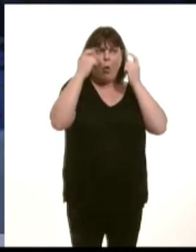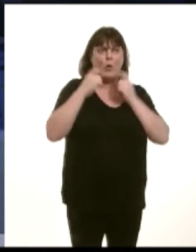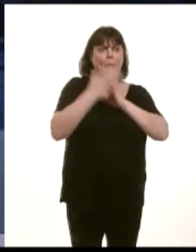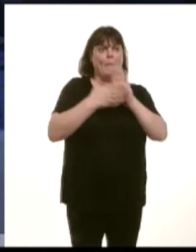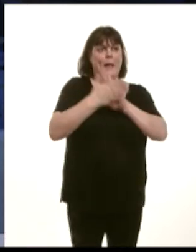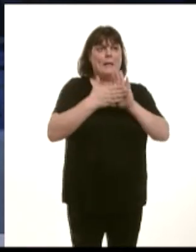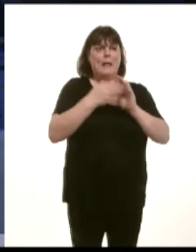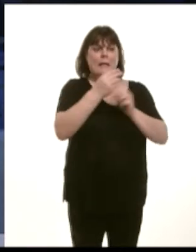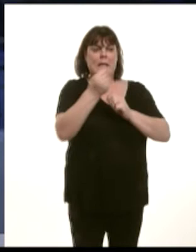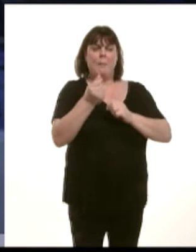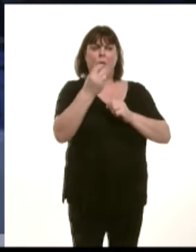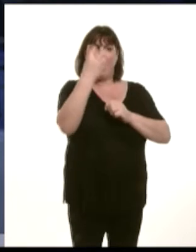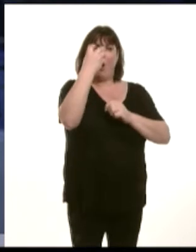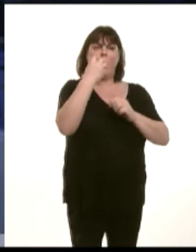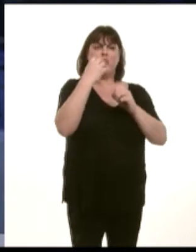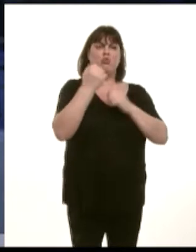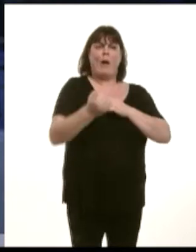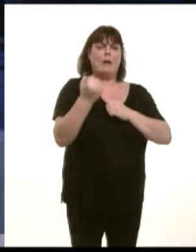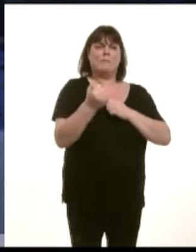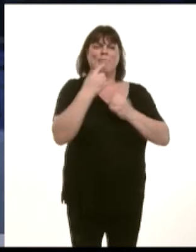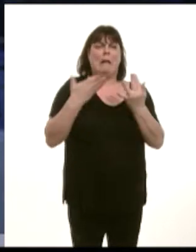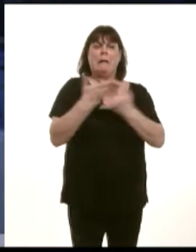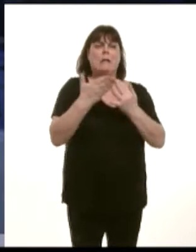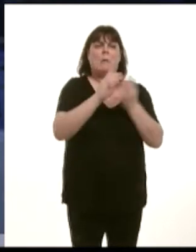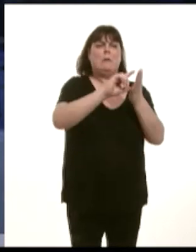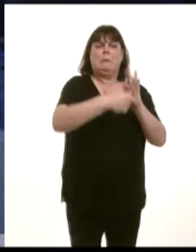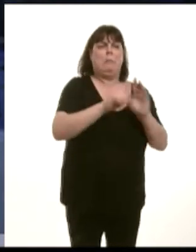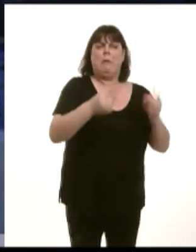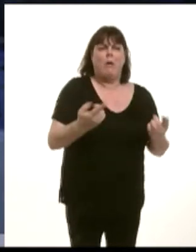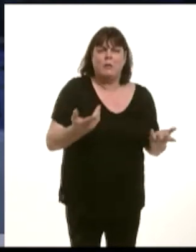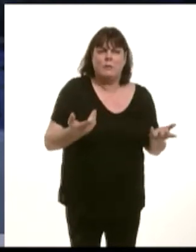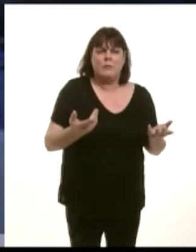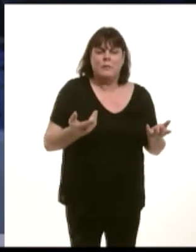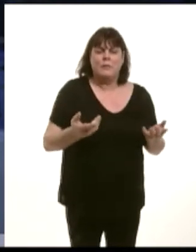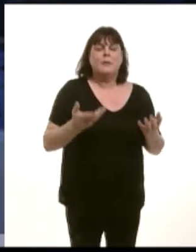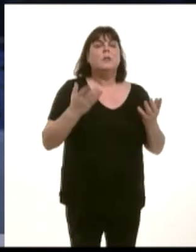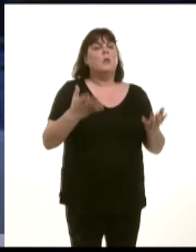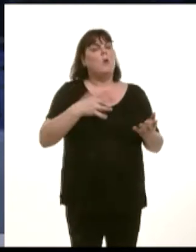not fit for purpose because of equalities issues. When will your Government now be in a position to publish its own rolling stock strategy,